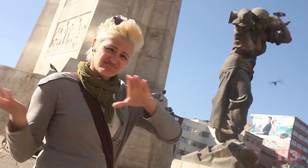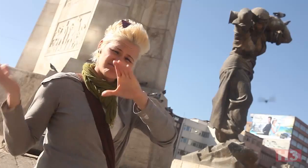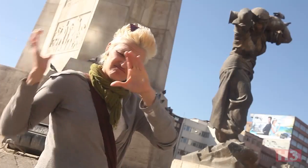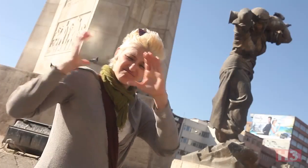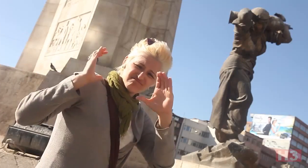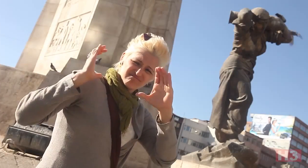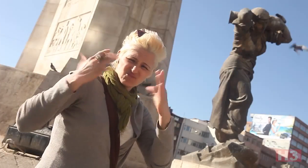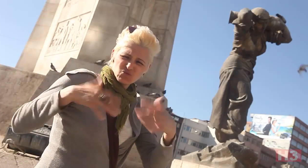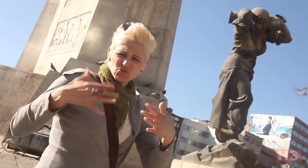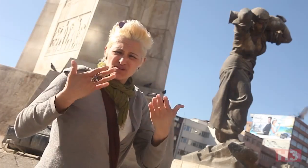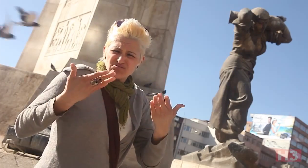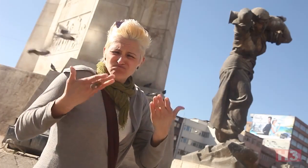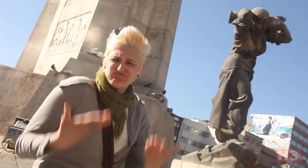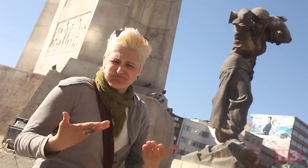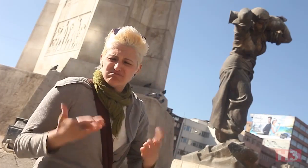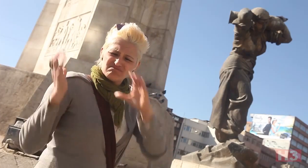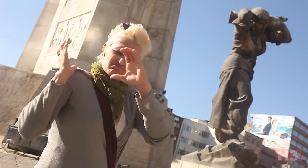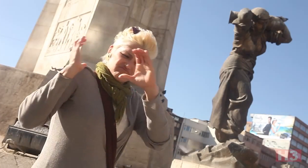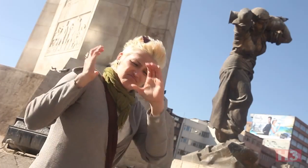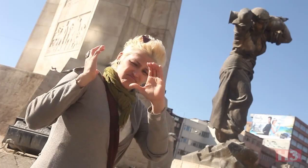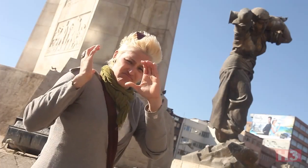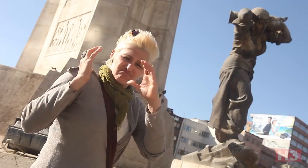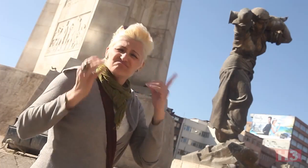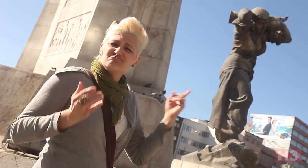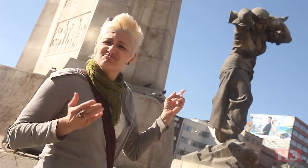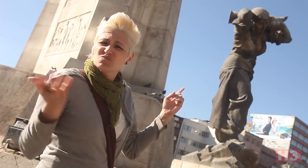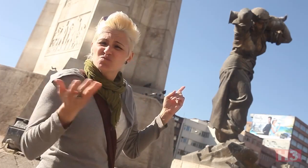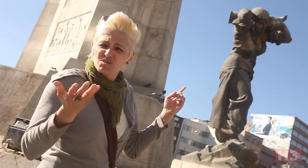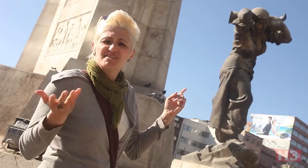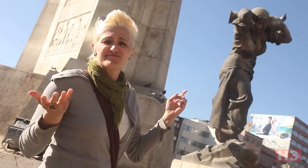This statue shows a woman carrying heavy ammunition.